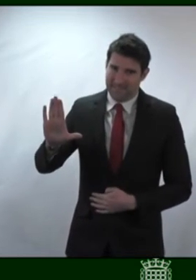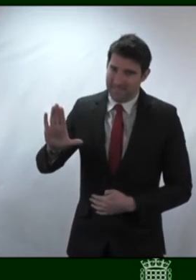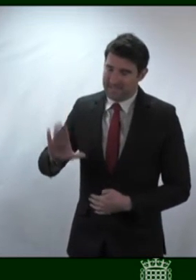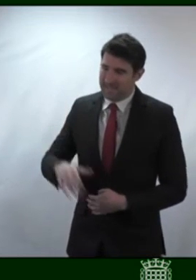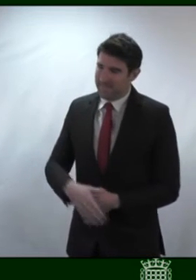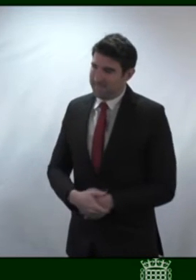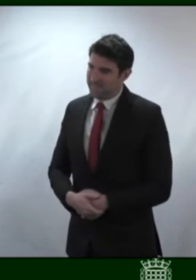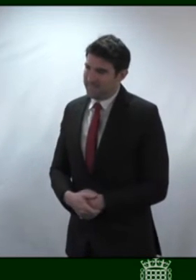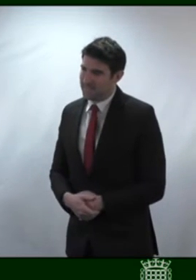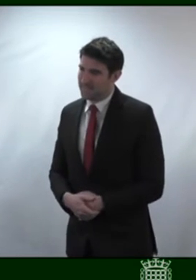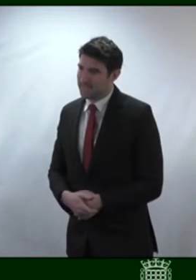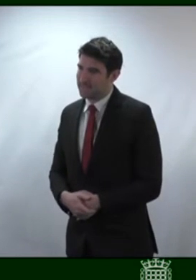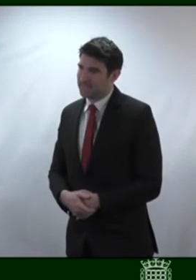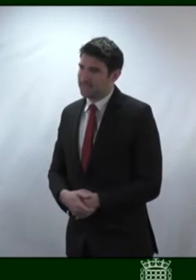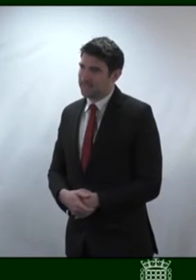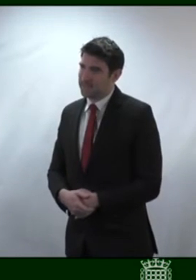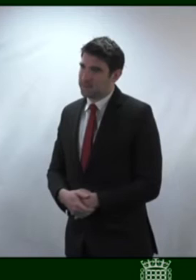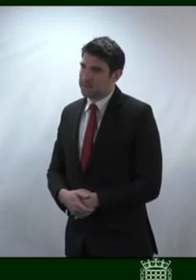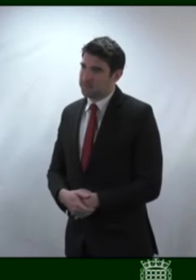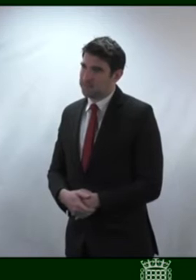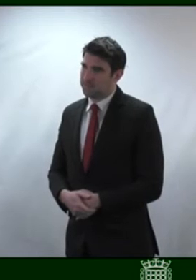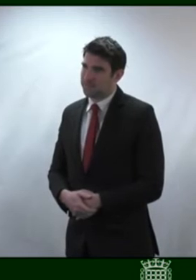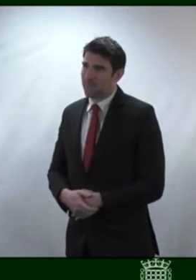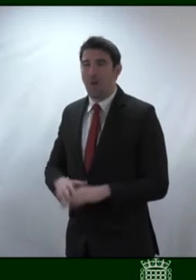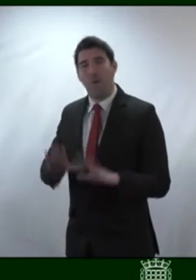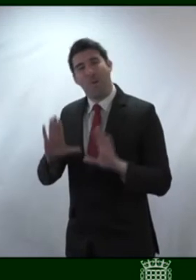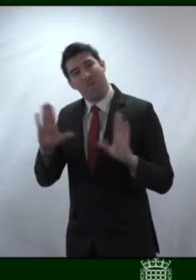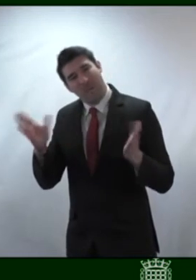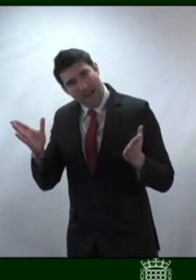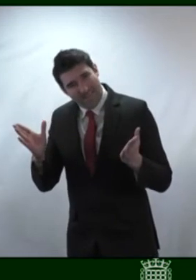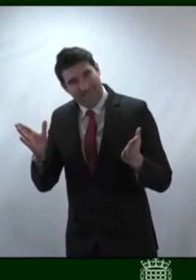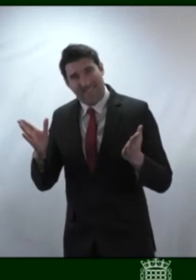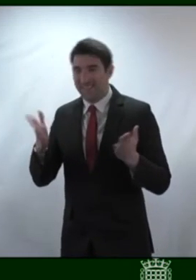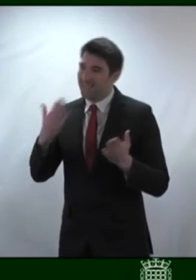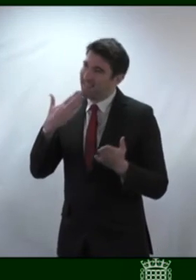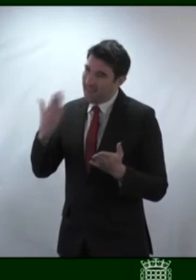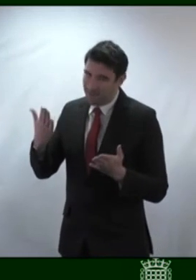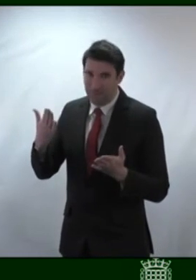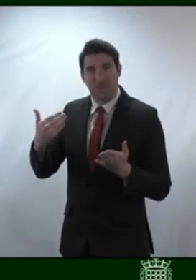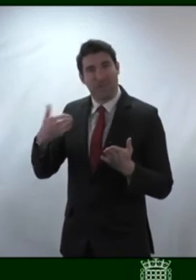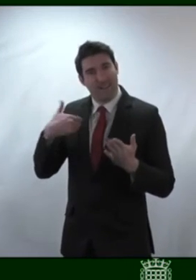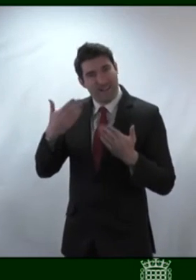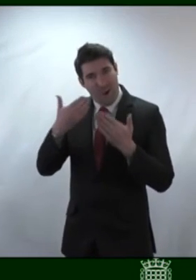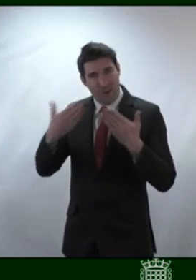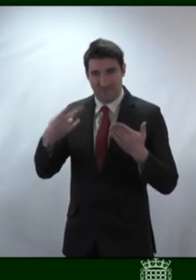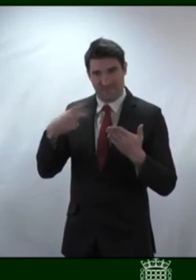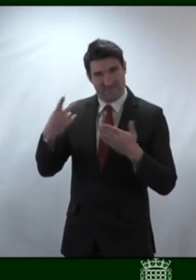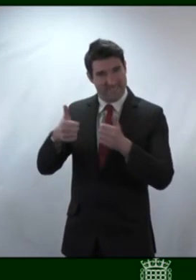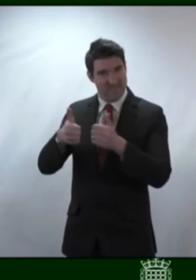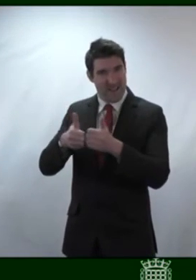My hon. Friend is absolutely right. He is right in many ways, but right to stress